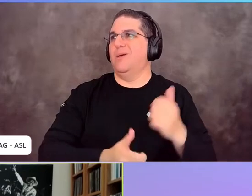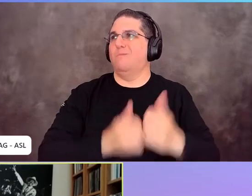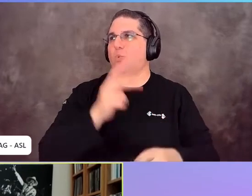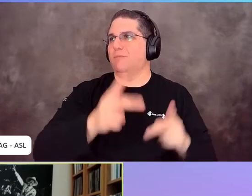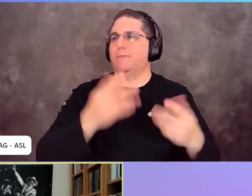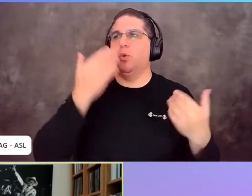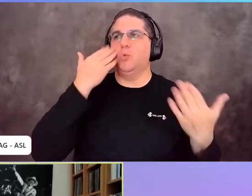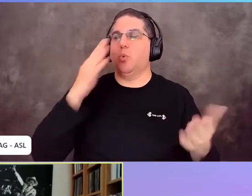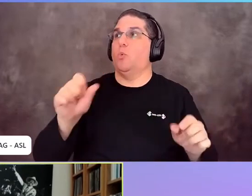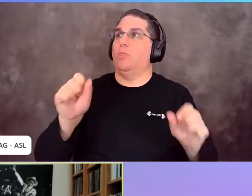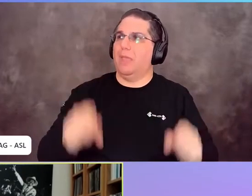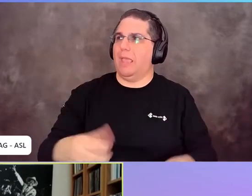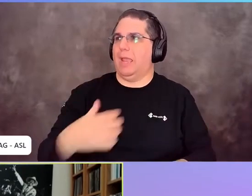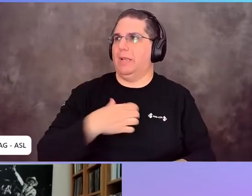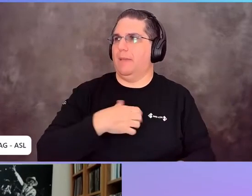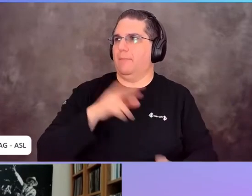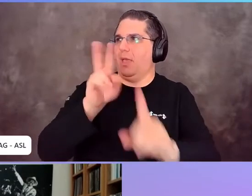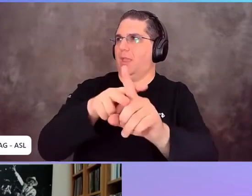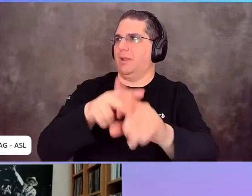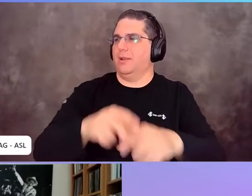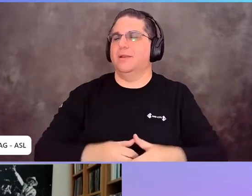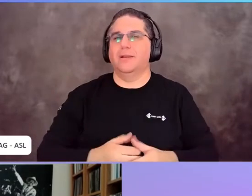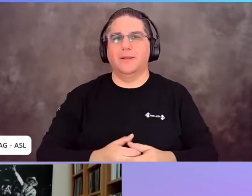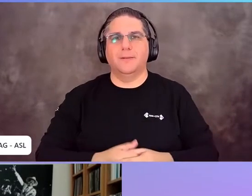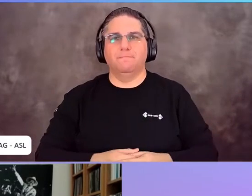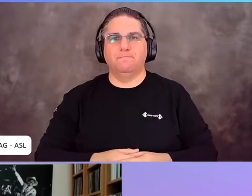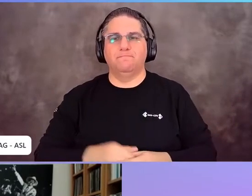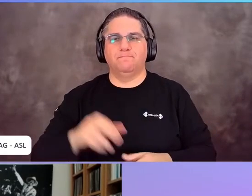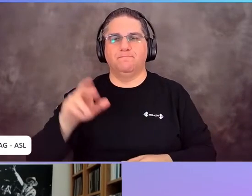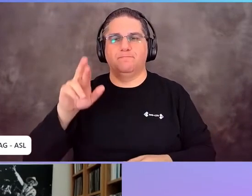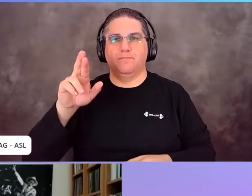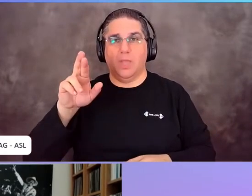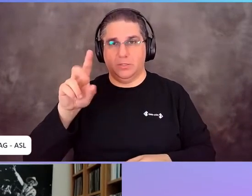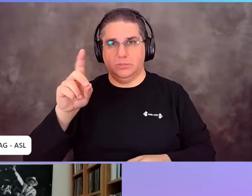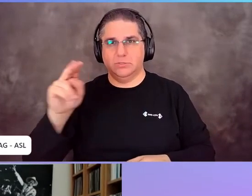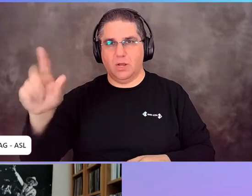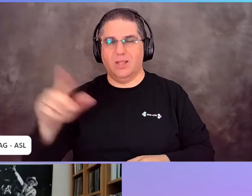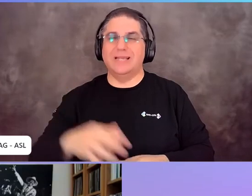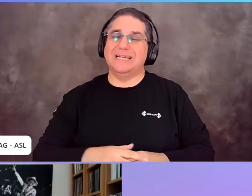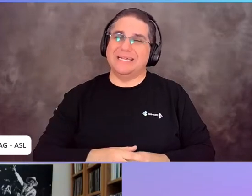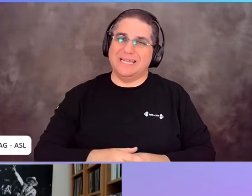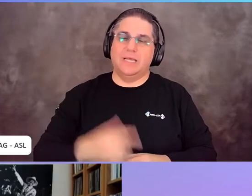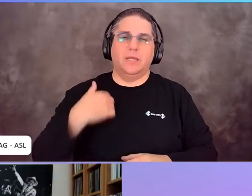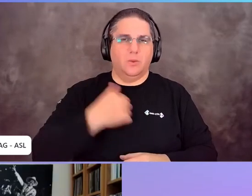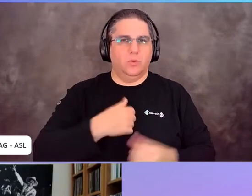[RON] Some more questions here. Have you done any